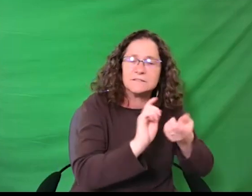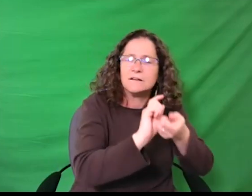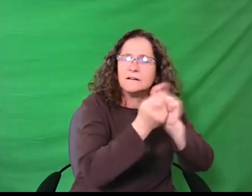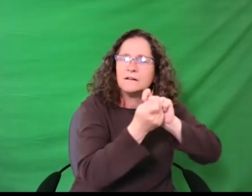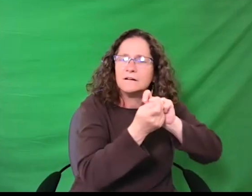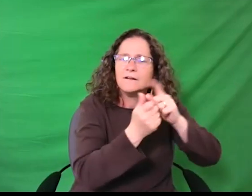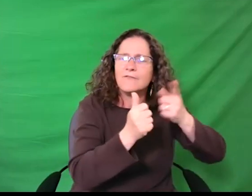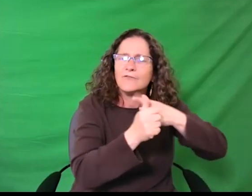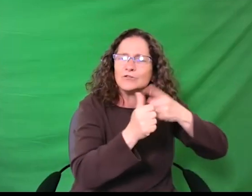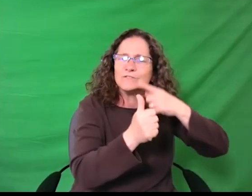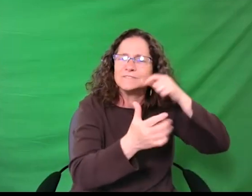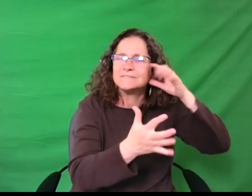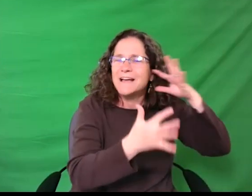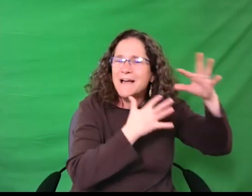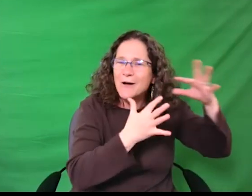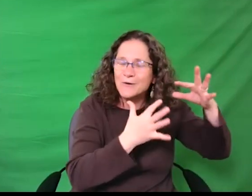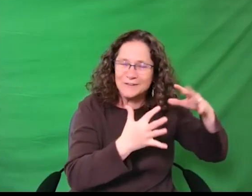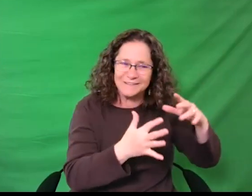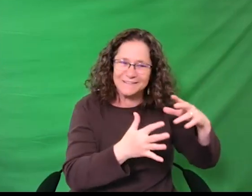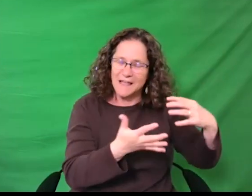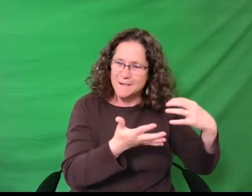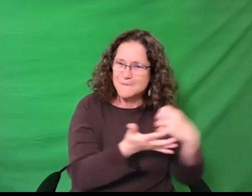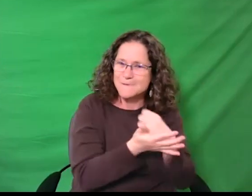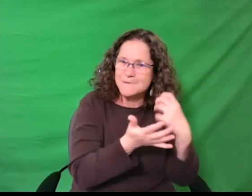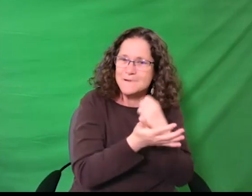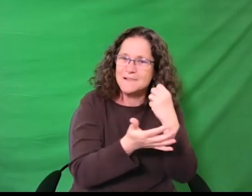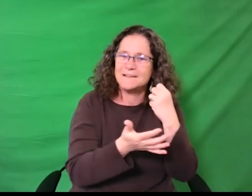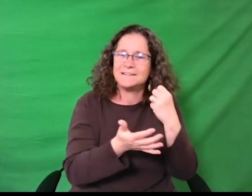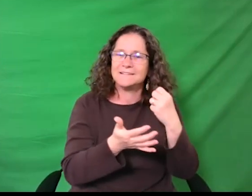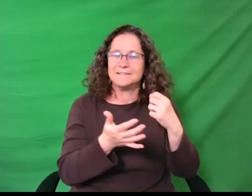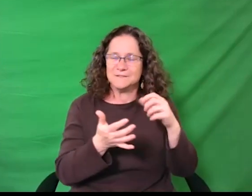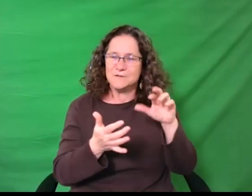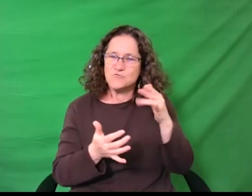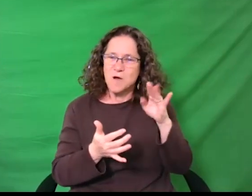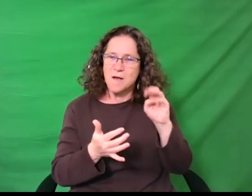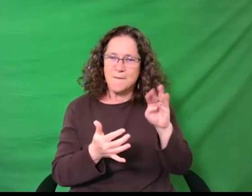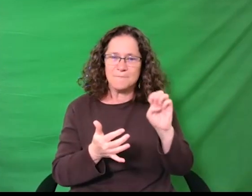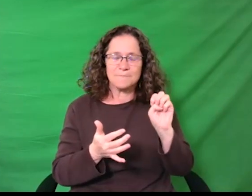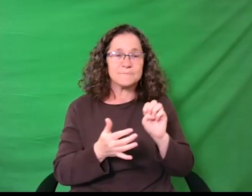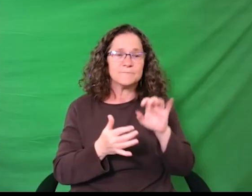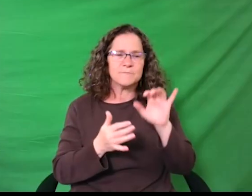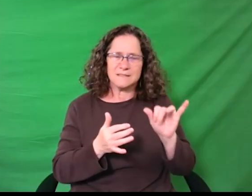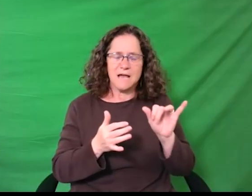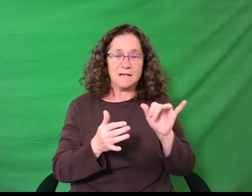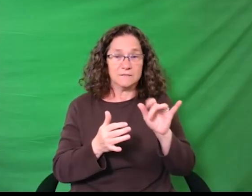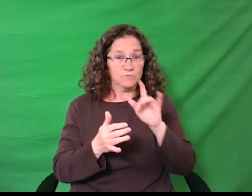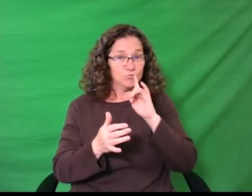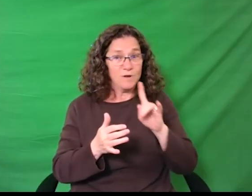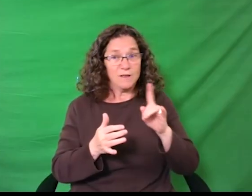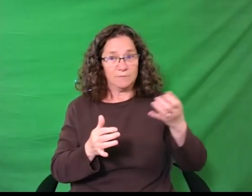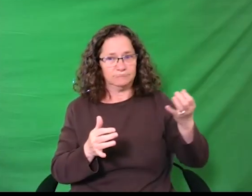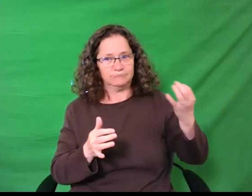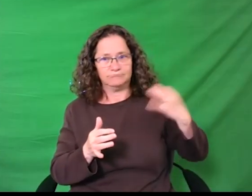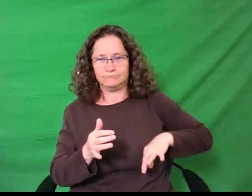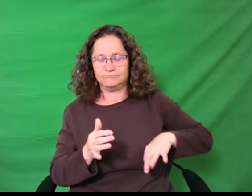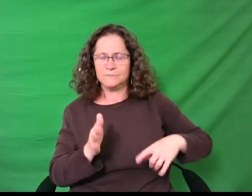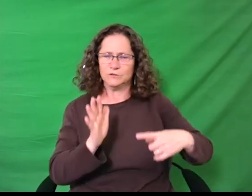This is a really good place to note how useful it is to have a tool that lets us show rhyme, show how words sound.